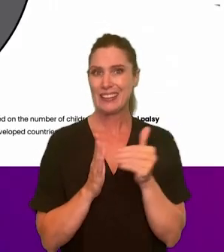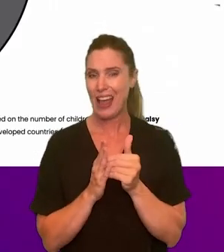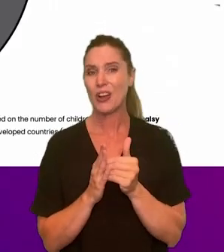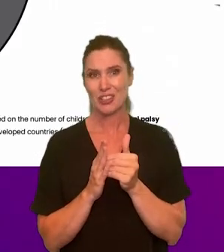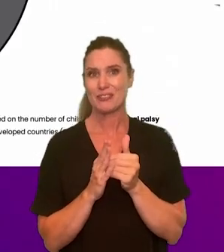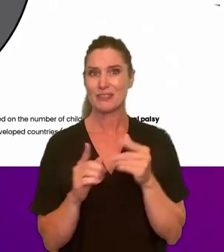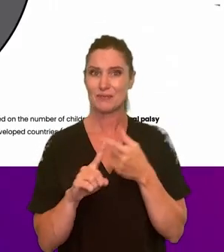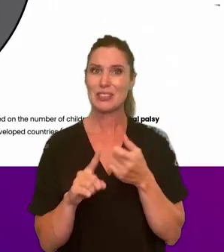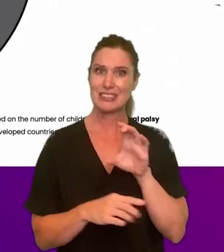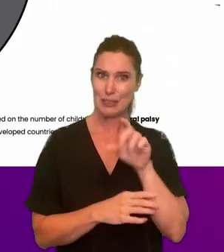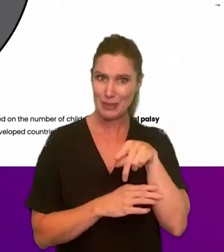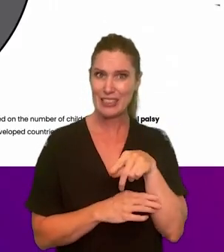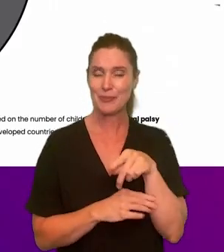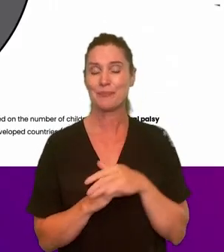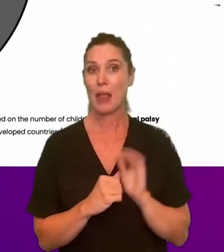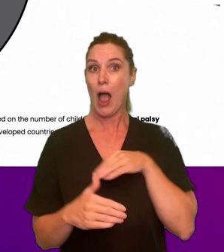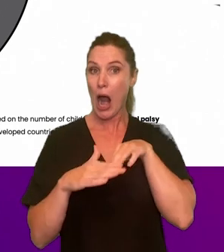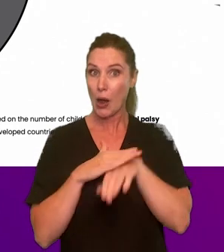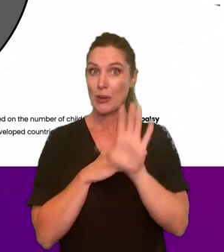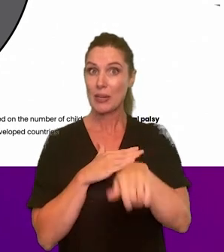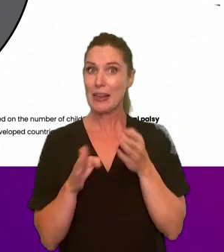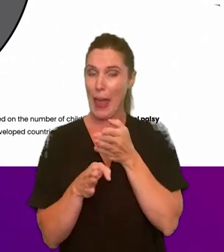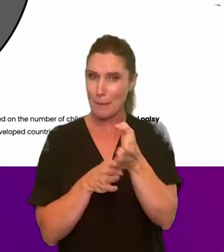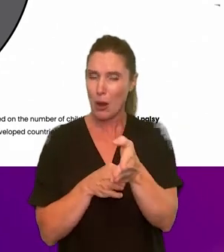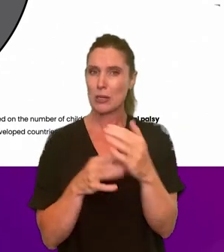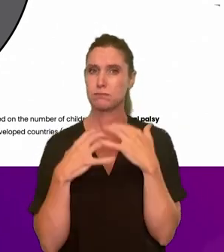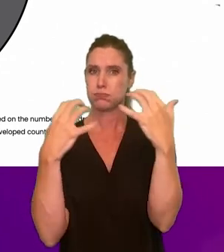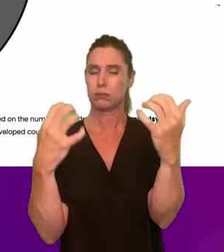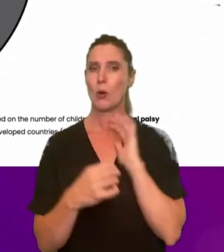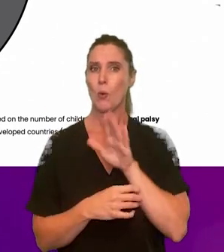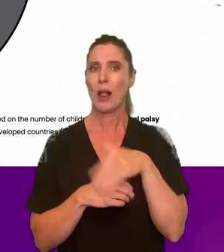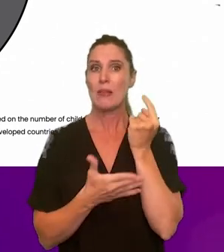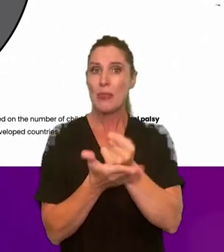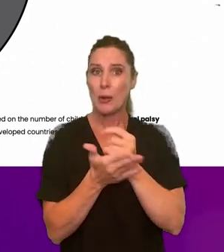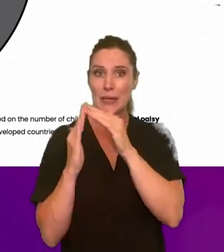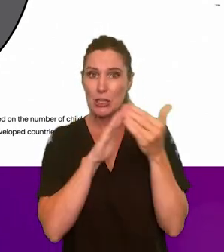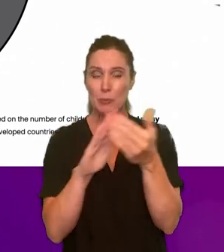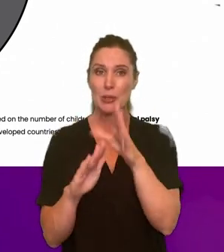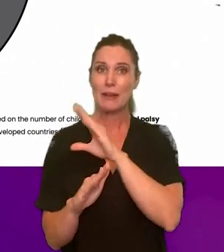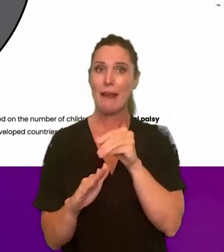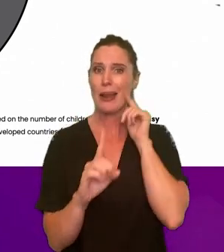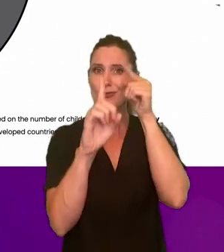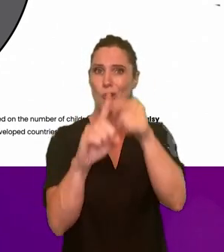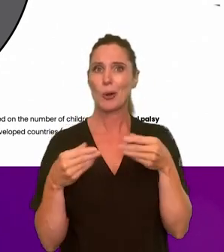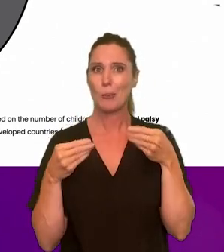Our entry into this market will leverage specialised healthcare networks, therapeutic communities and targeted marketing strategies.